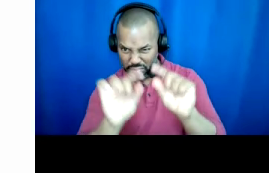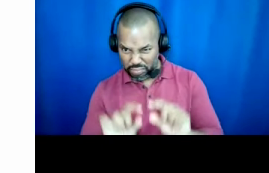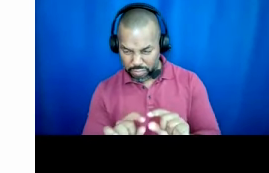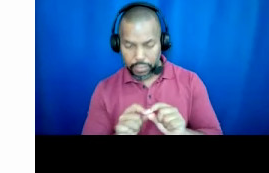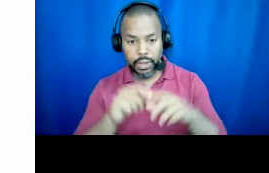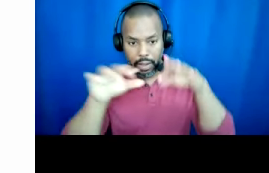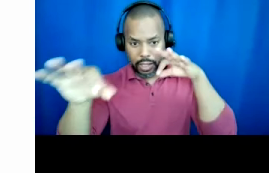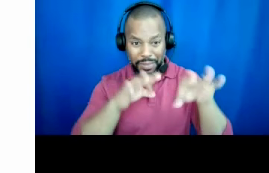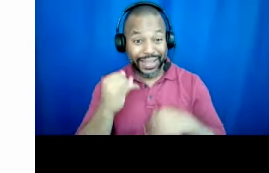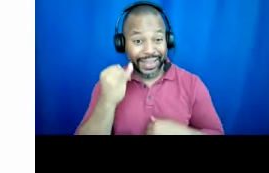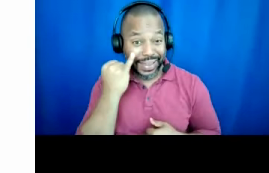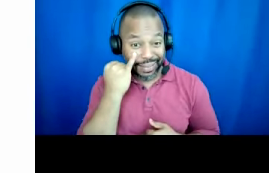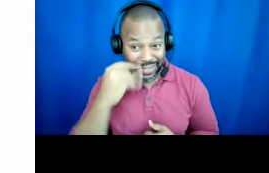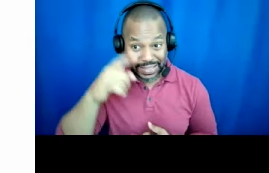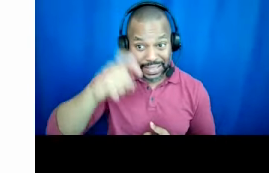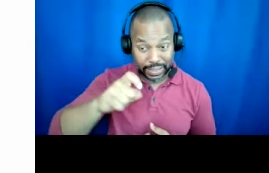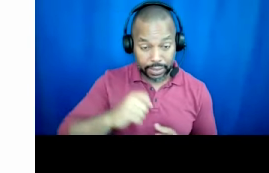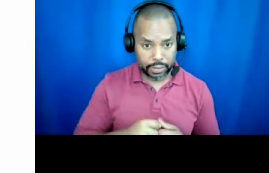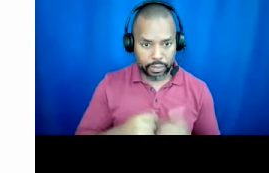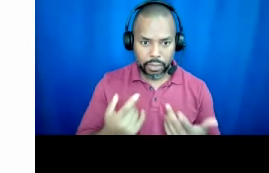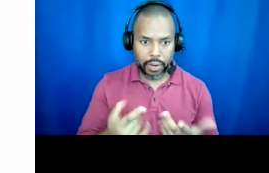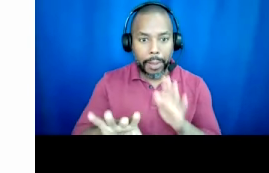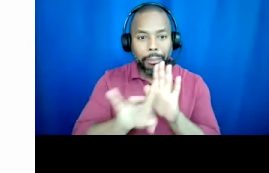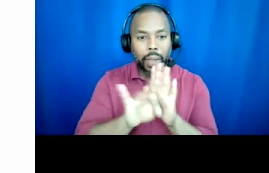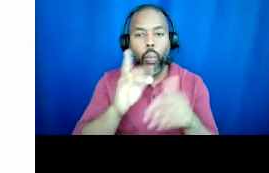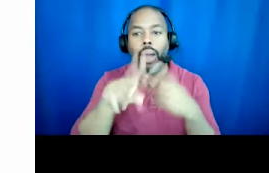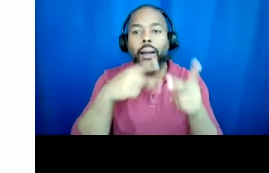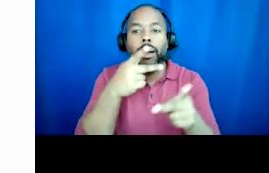needed, select what type of funding right next to what